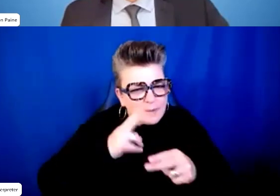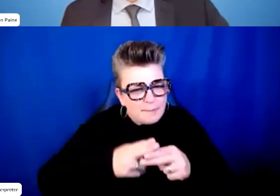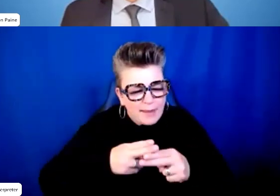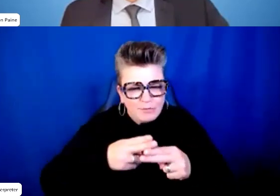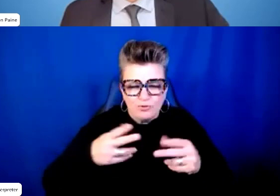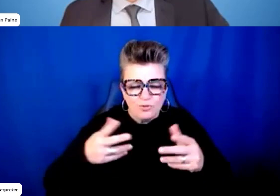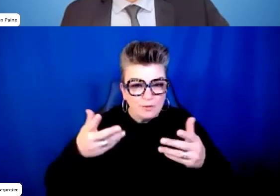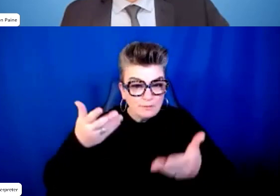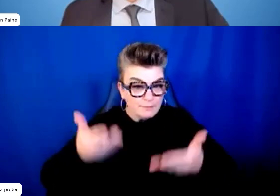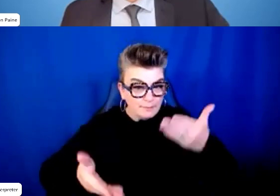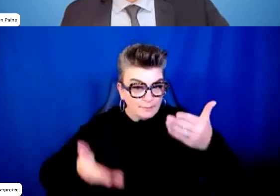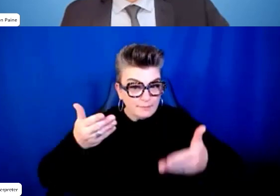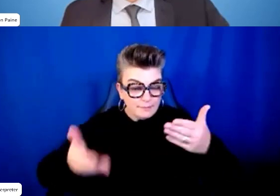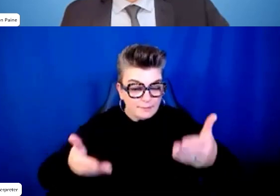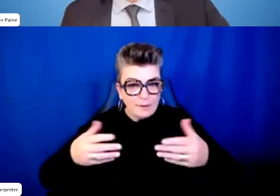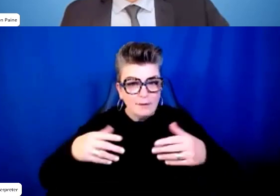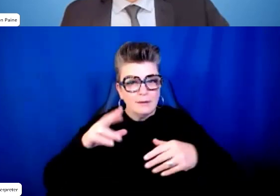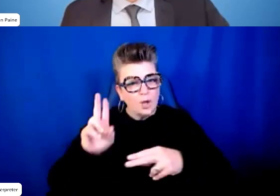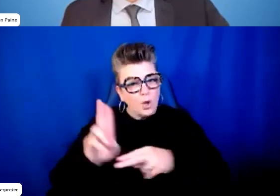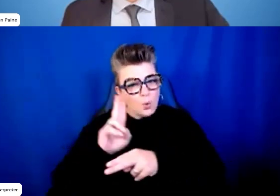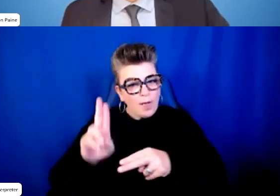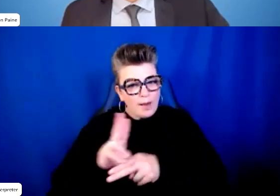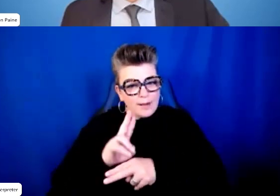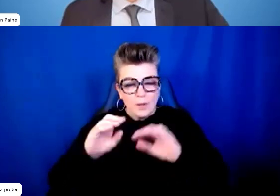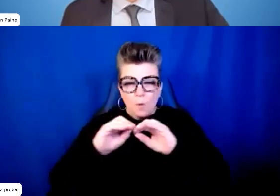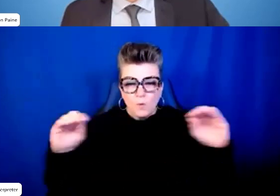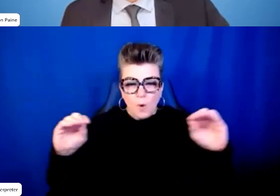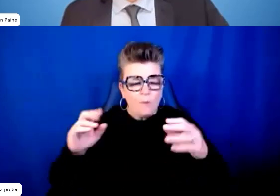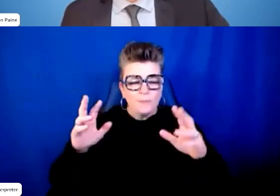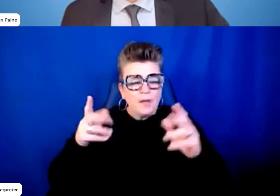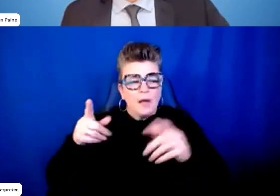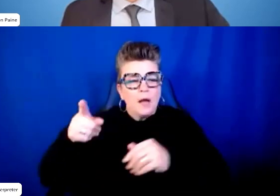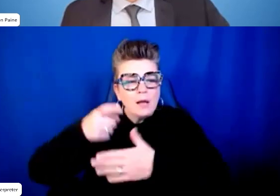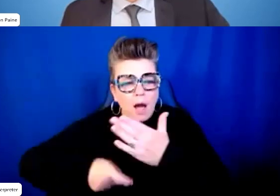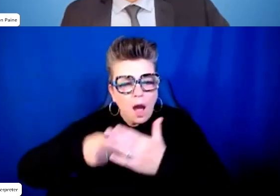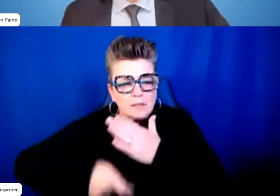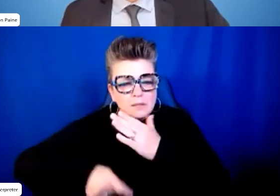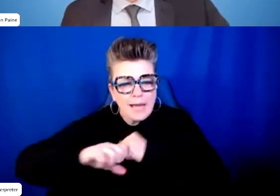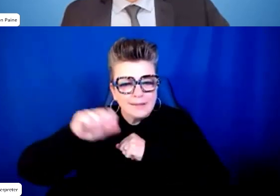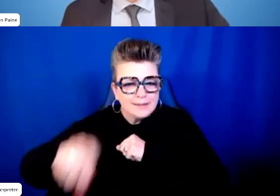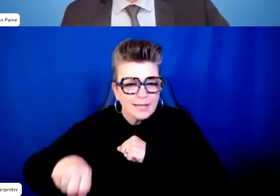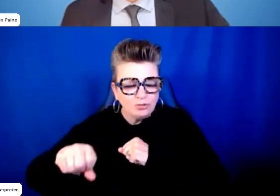of the utilizing no-cost extension mechanisms to accommodate some of those concerns.